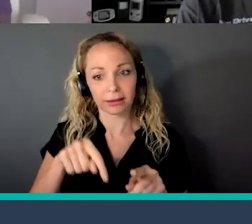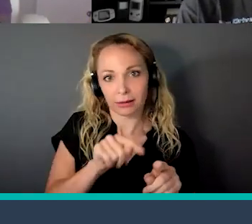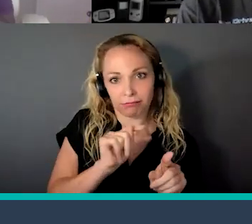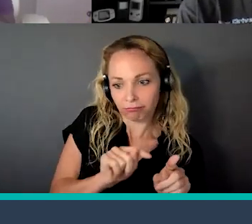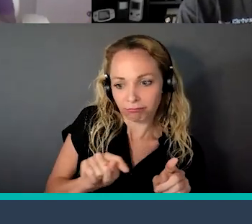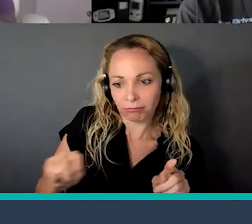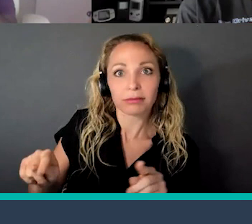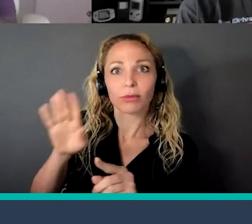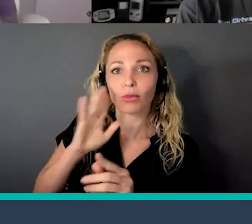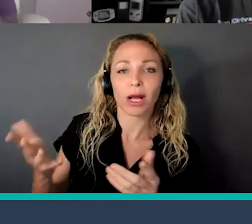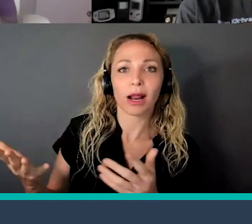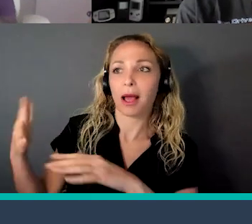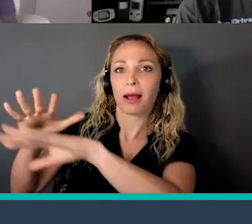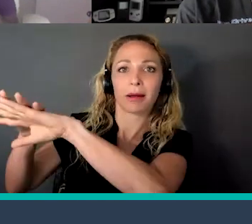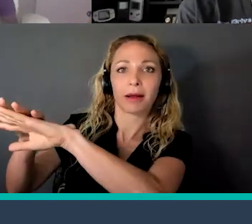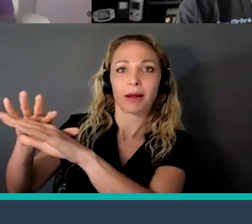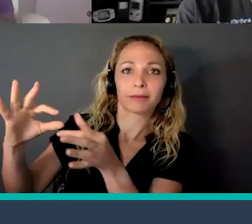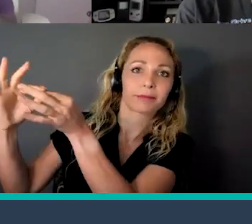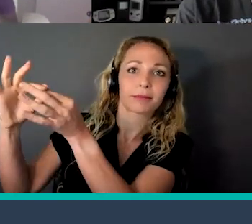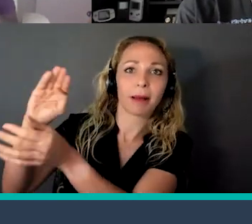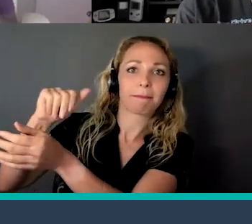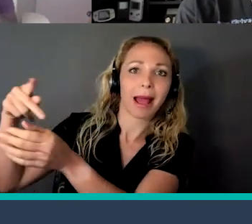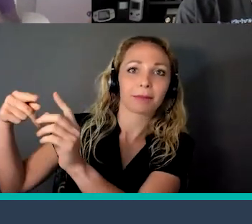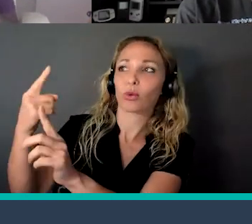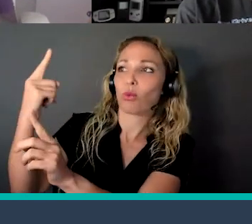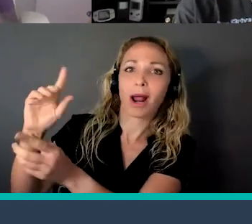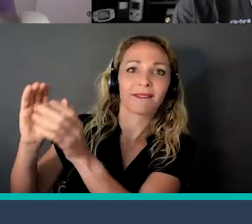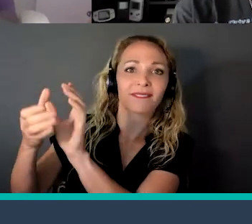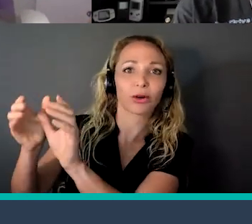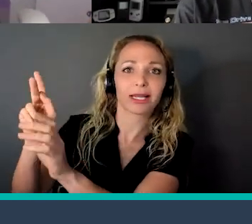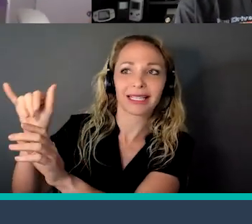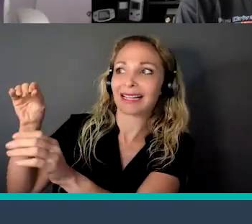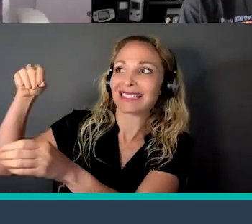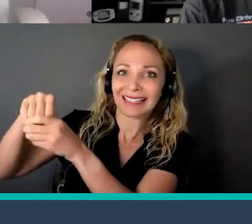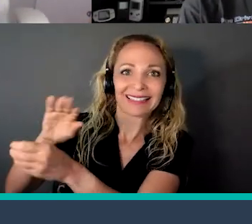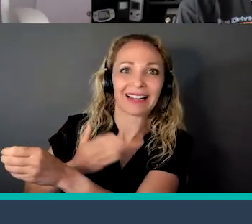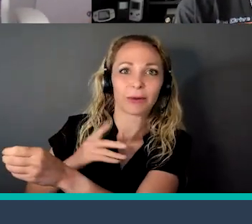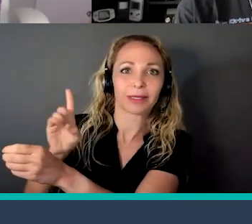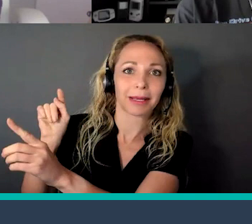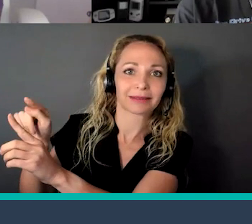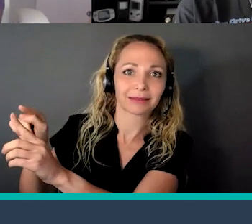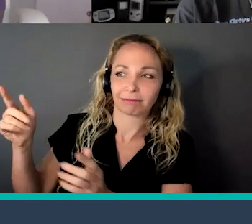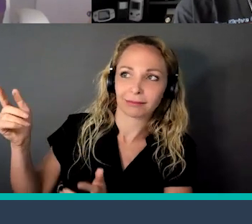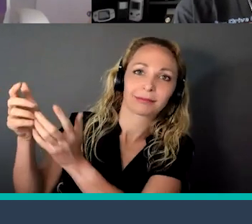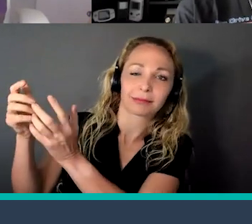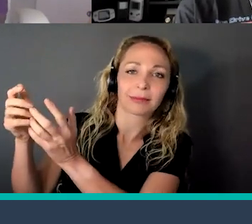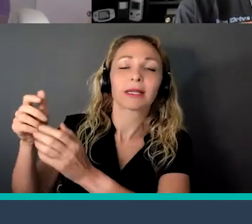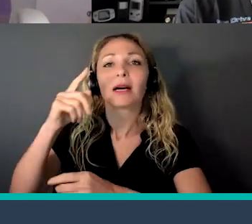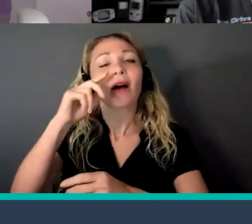KEYS THAT IS IN OUR DATABASE. AND OF COURSE THIS APP USER CONFIG TABLE NOT ONLY FEEDS